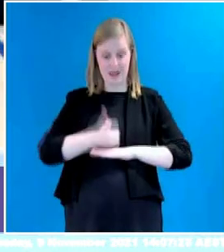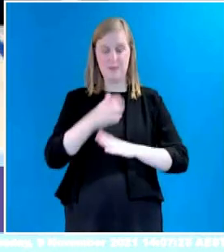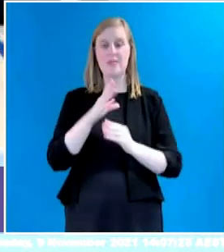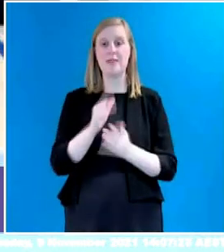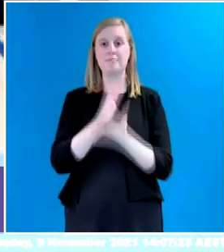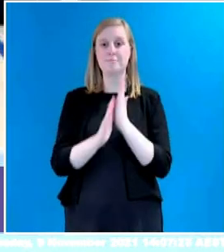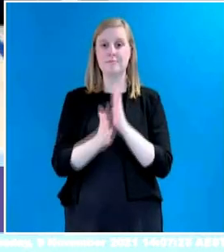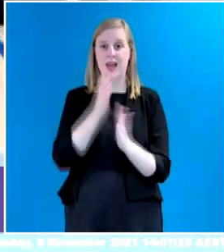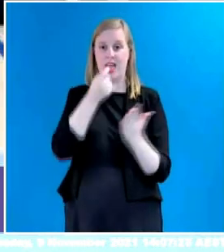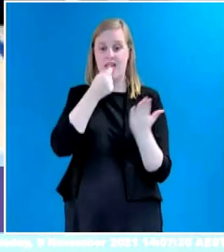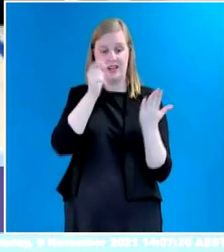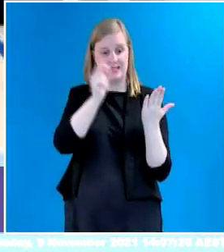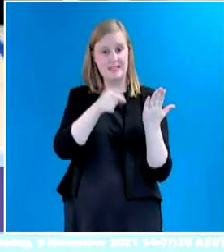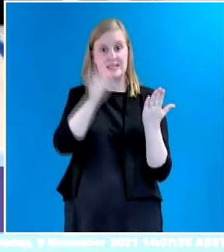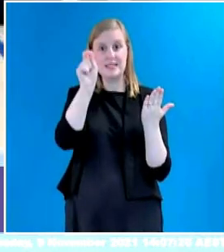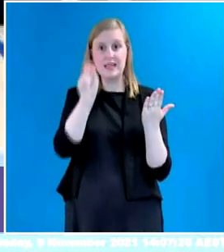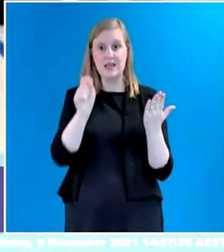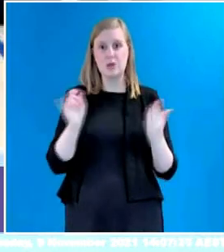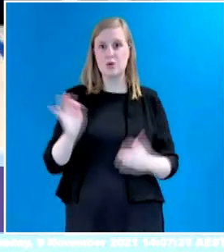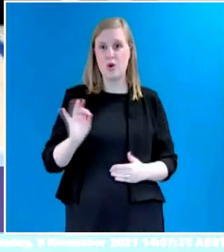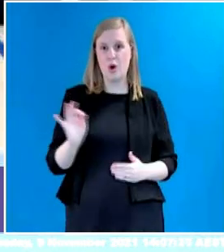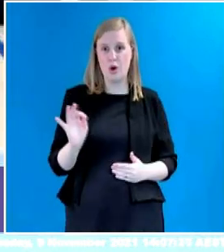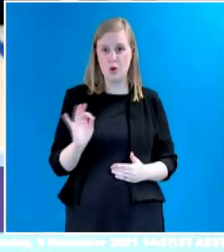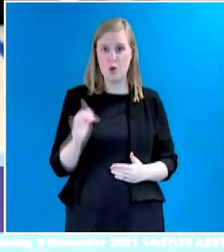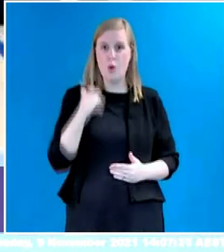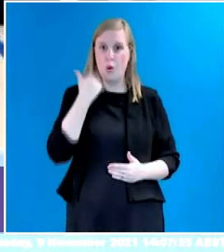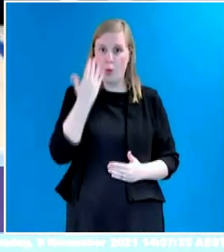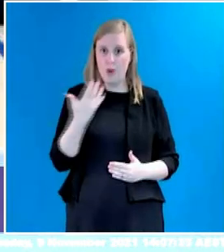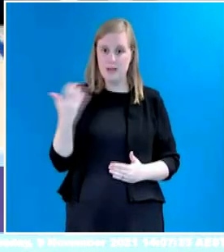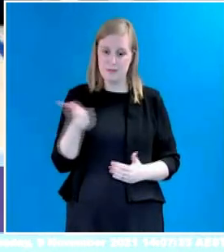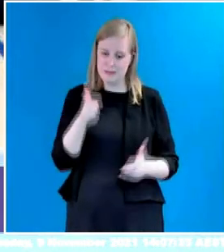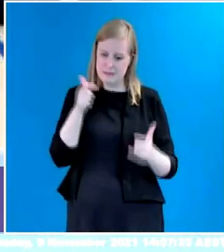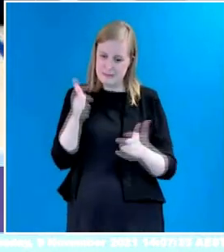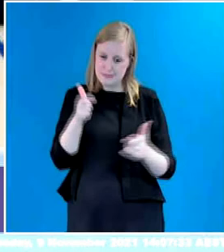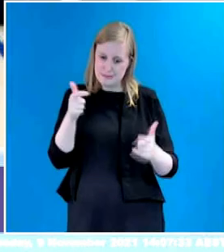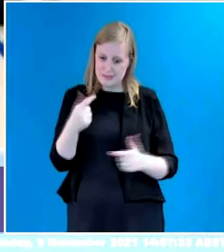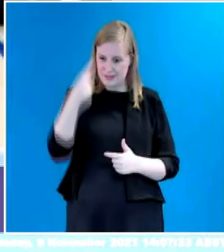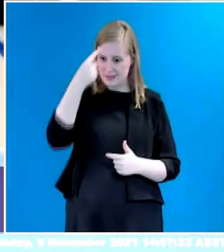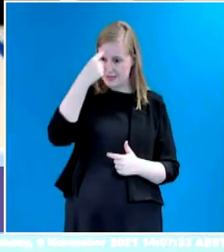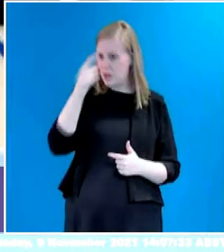You constantly need to be thinking about what is changing in the context